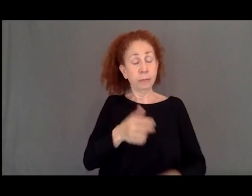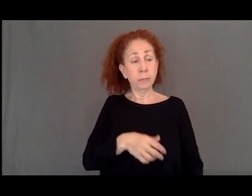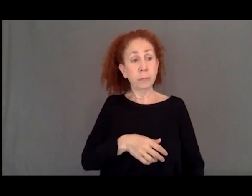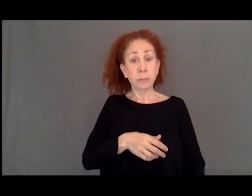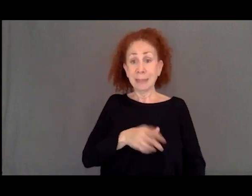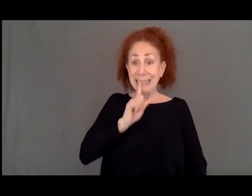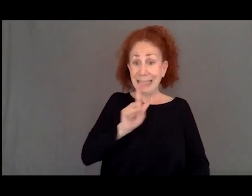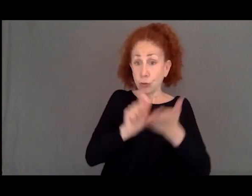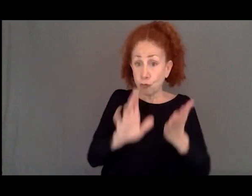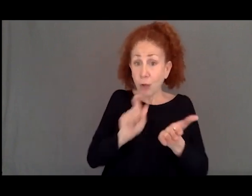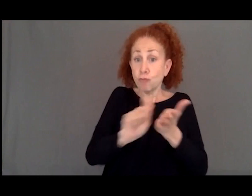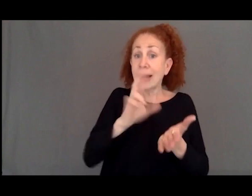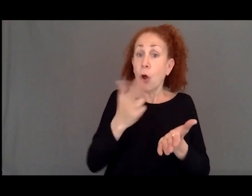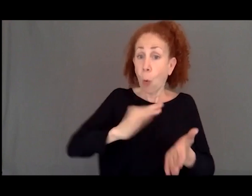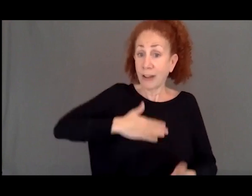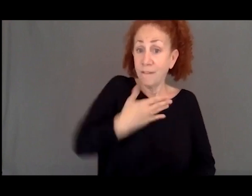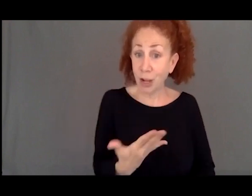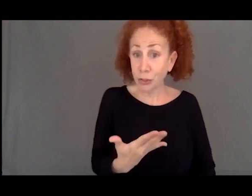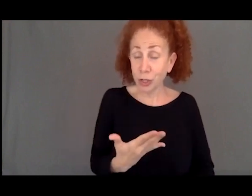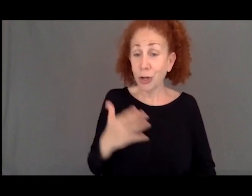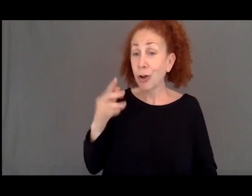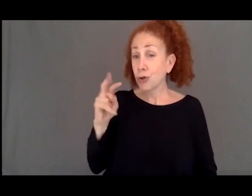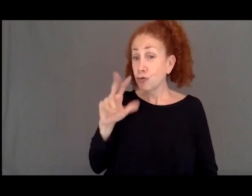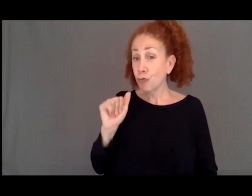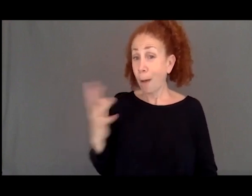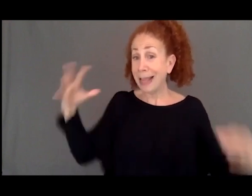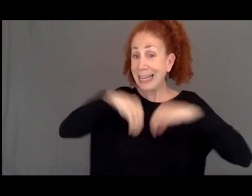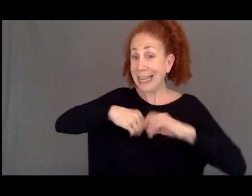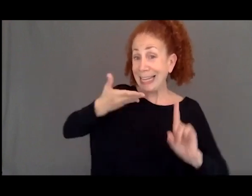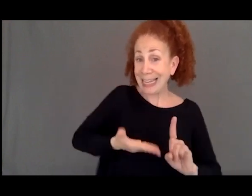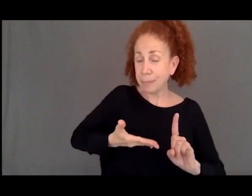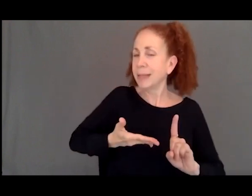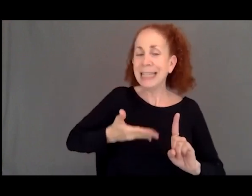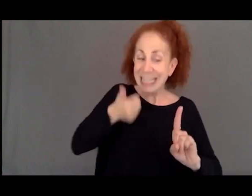writing a confession, is embodying that trauma without also ever being able to say that word.